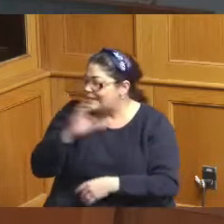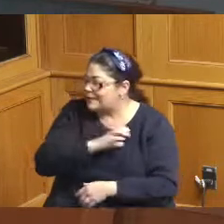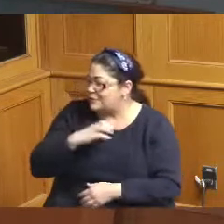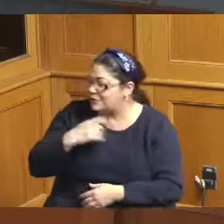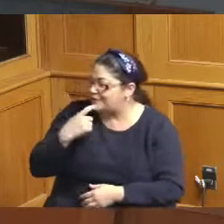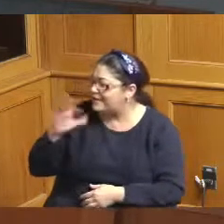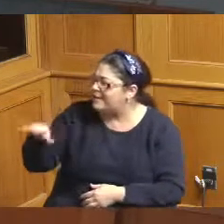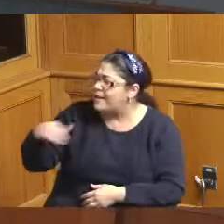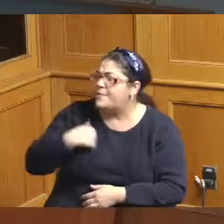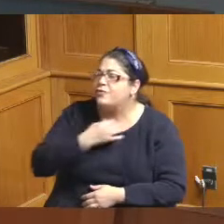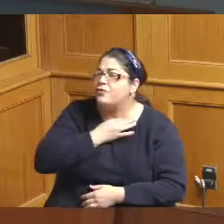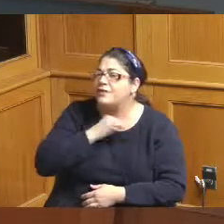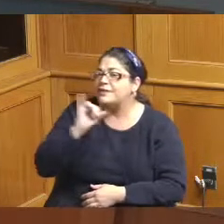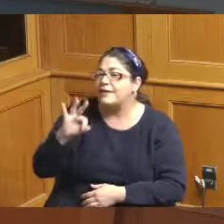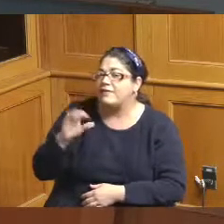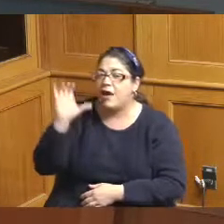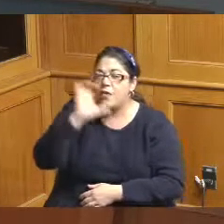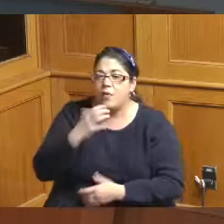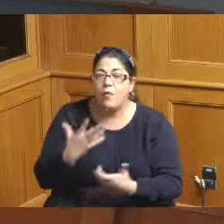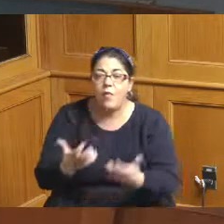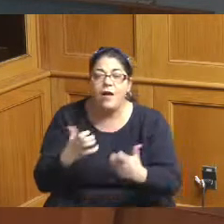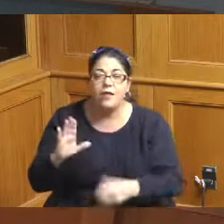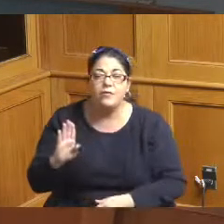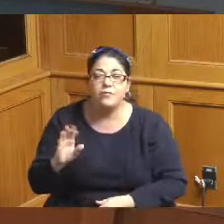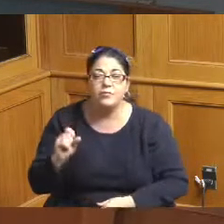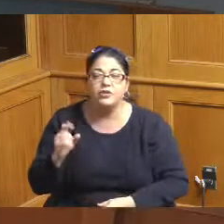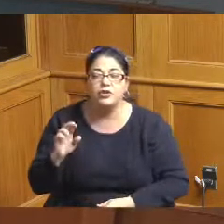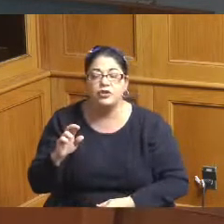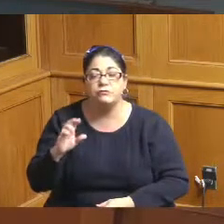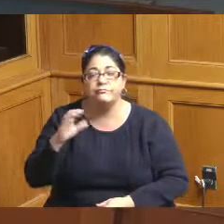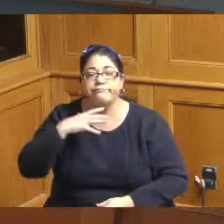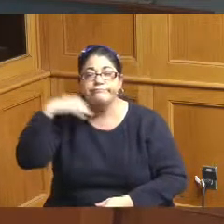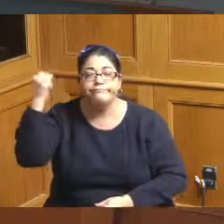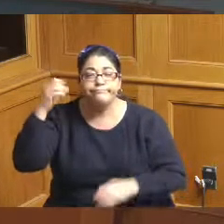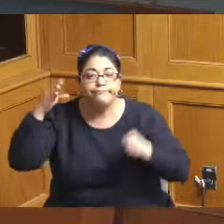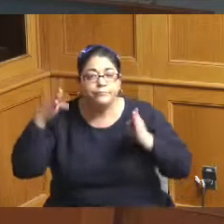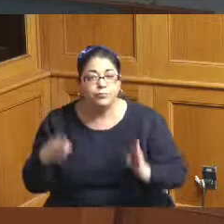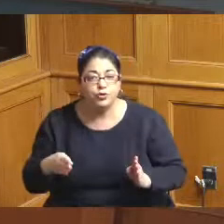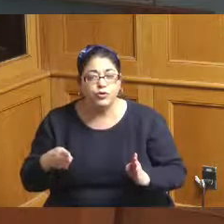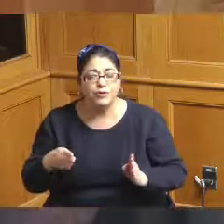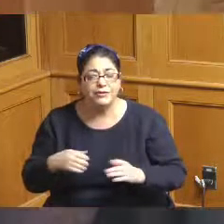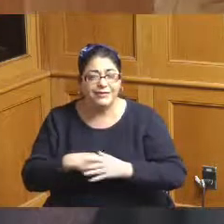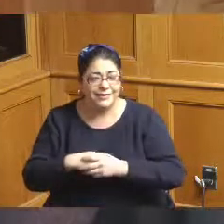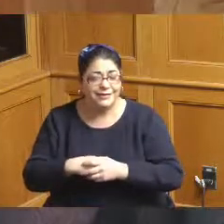looking for that booster someone an elderly person perhaps so you're not at the Board of Elections